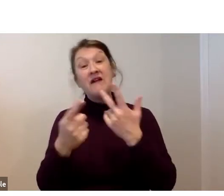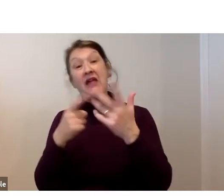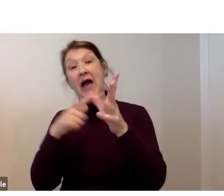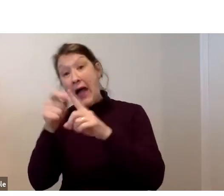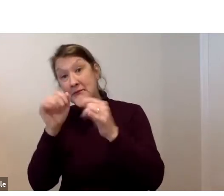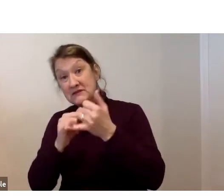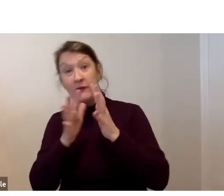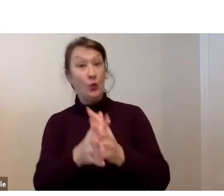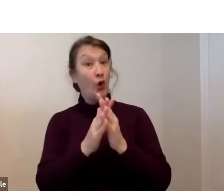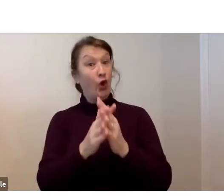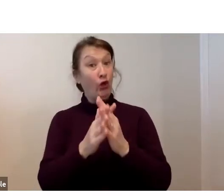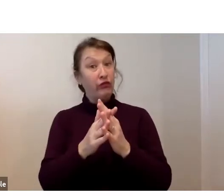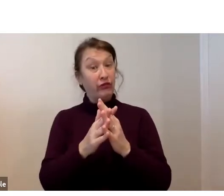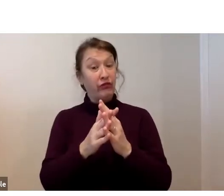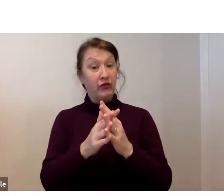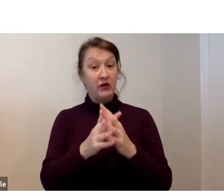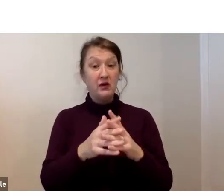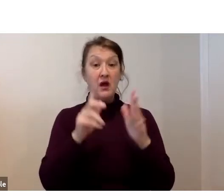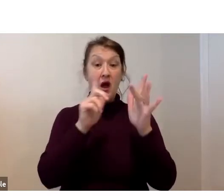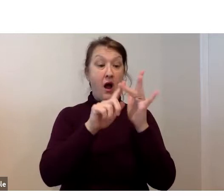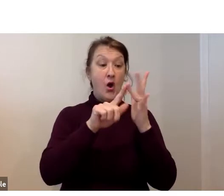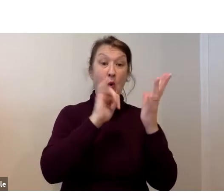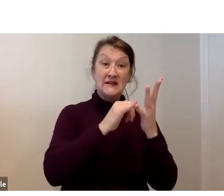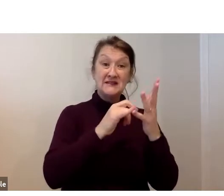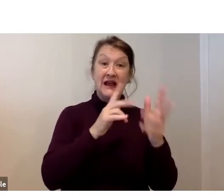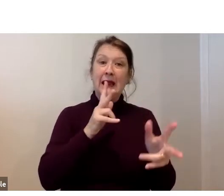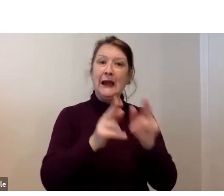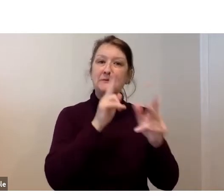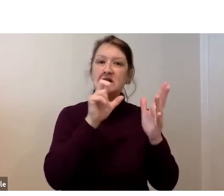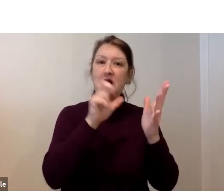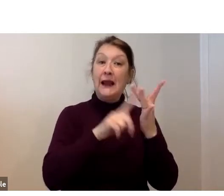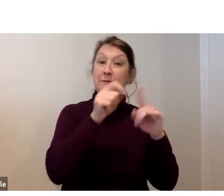IOS, clips and iMovie, I recommend clips because they have a feature